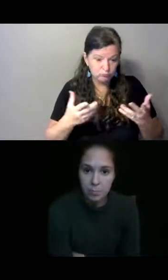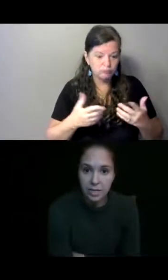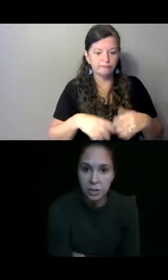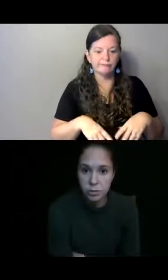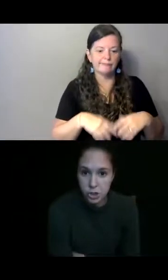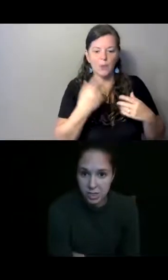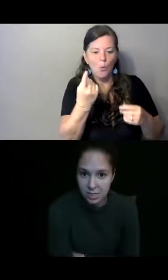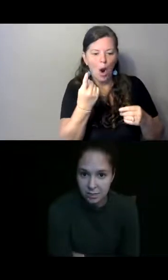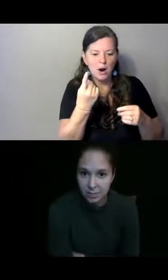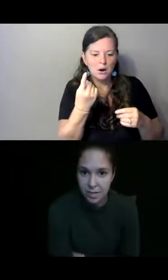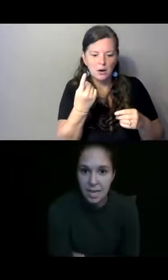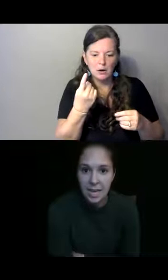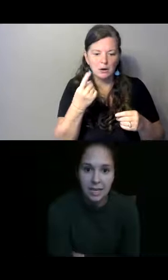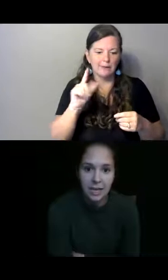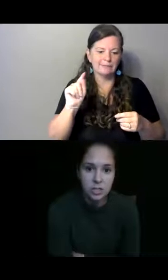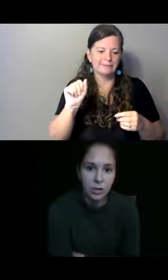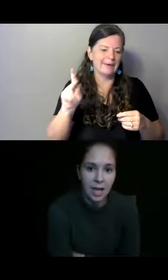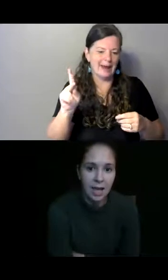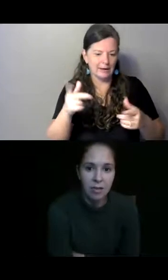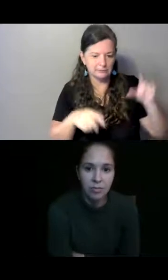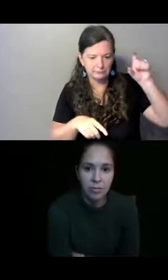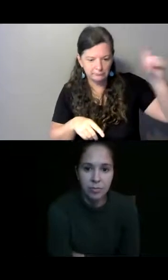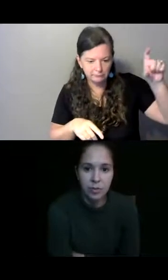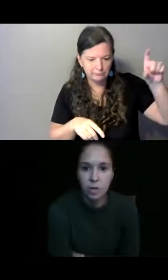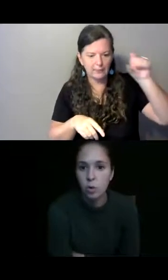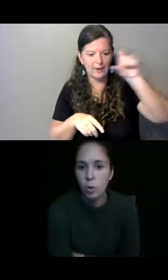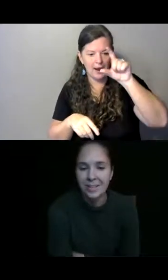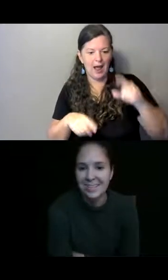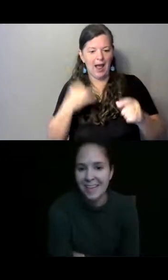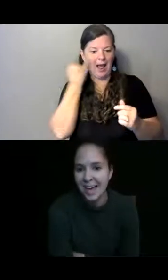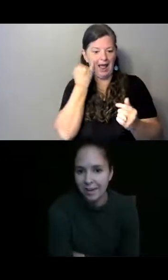a bingo sheet and you'll have, you know, one tac